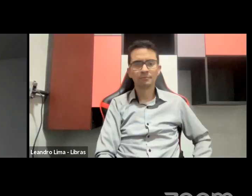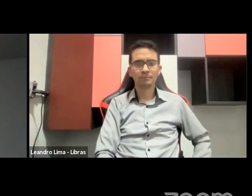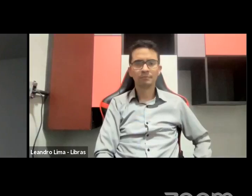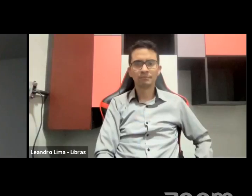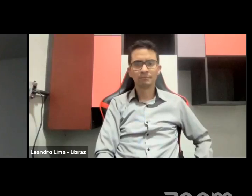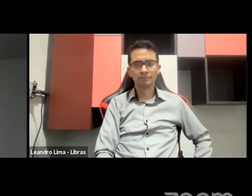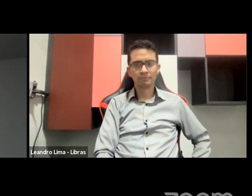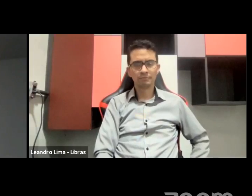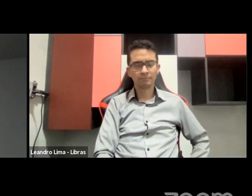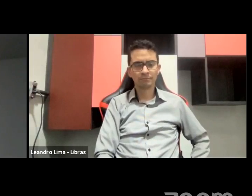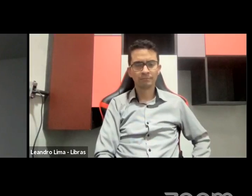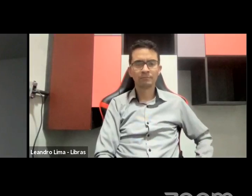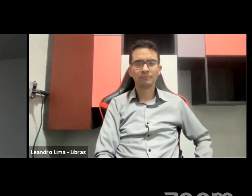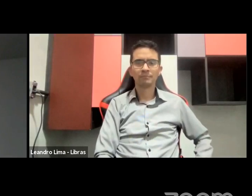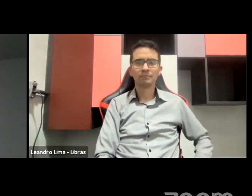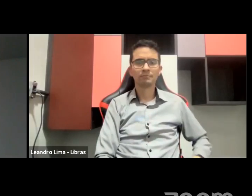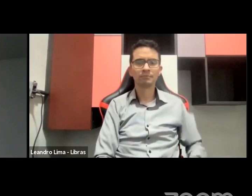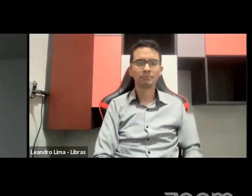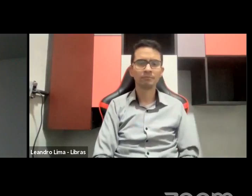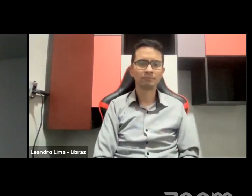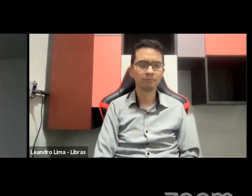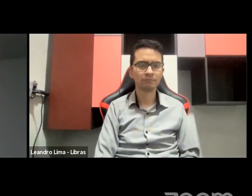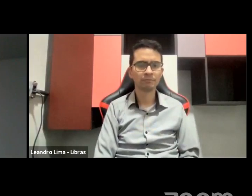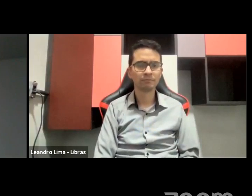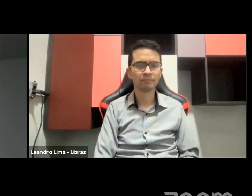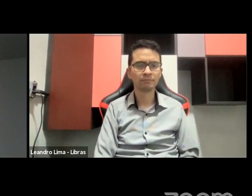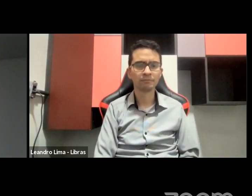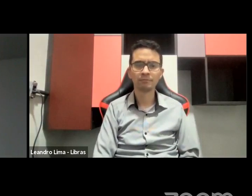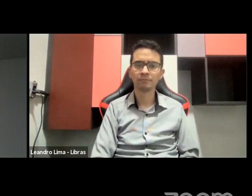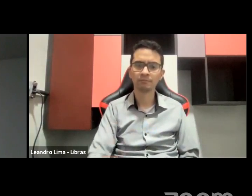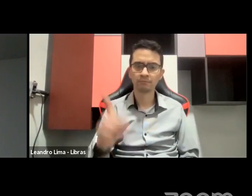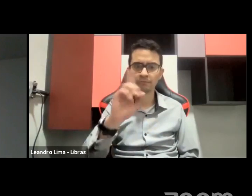maybe, maybe the translator. Landry's know